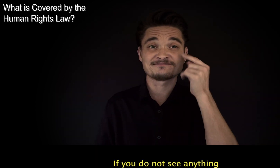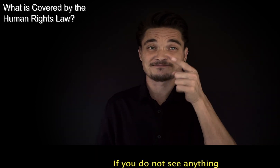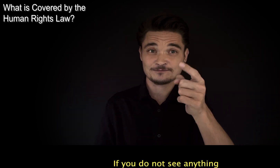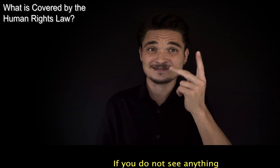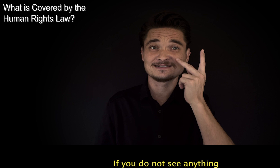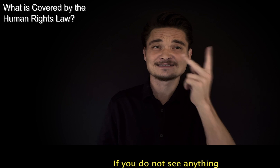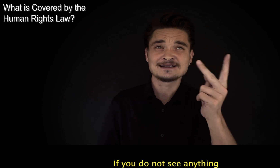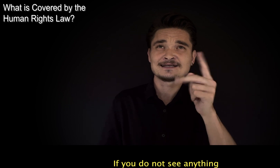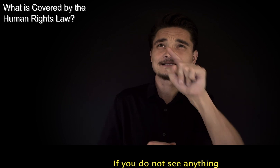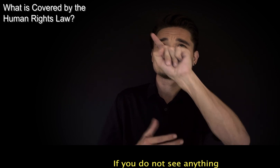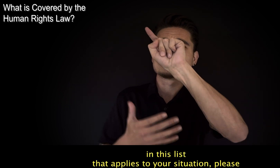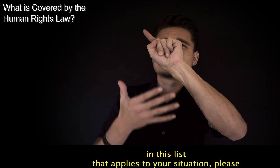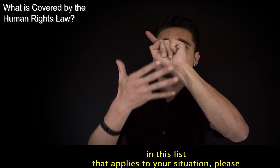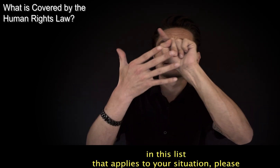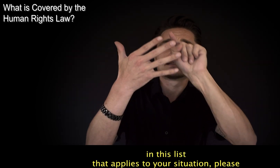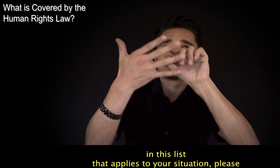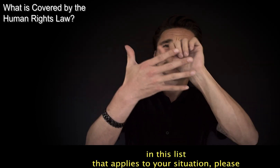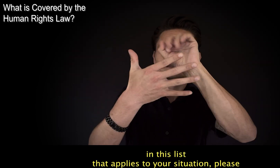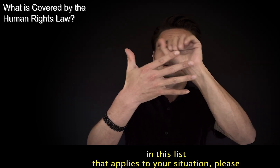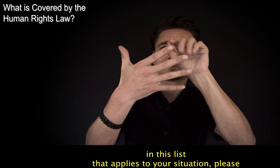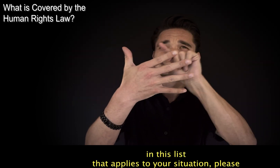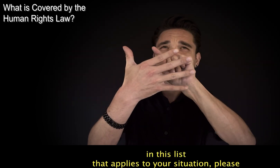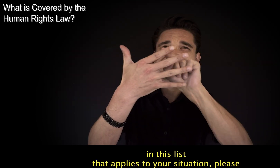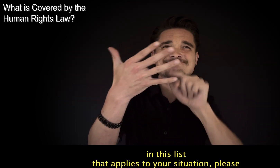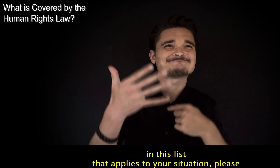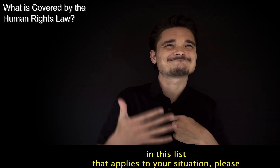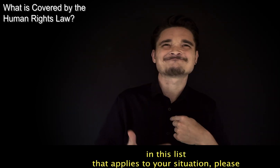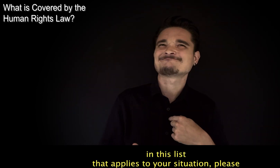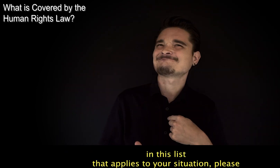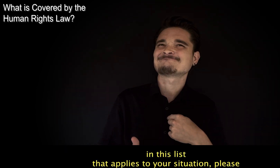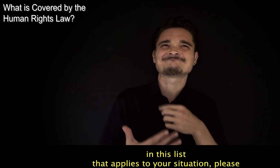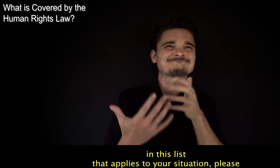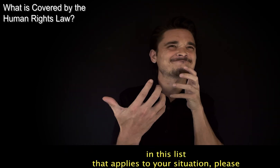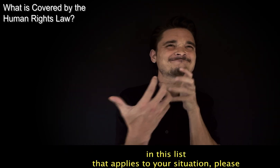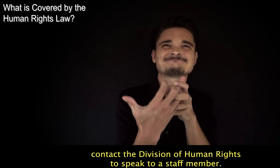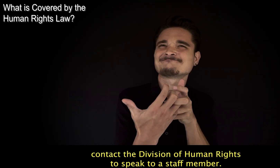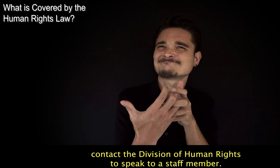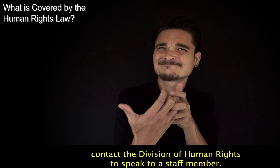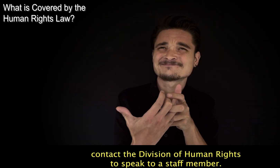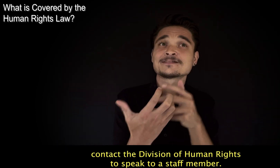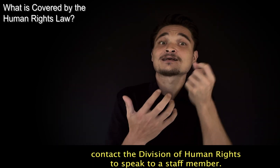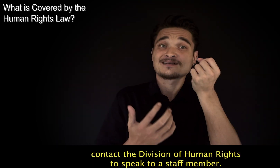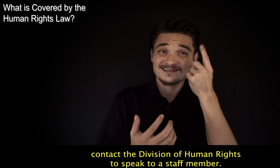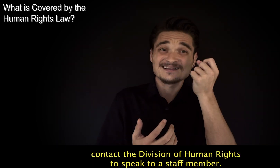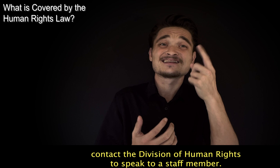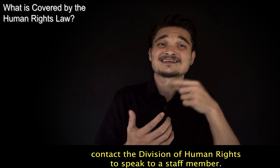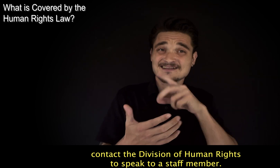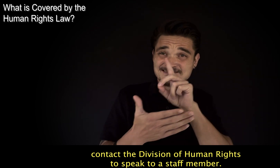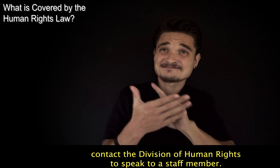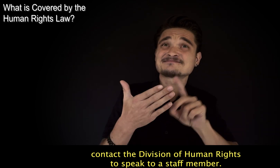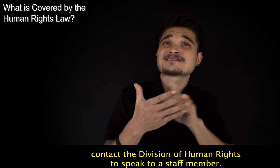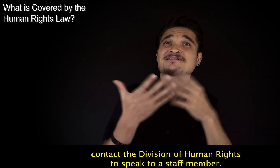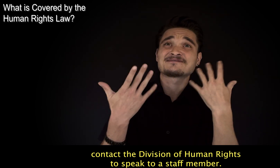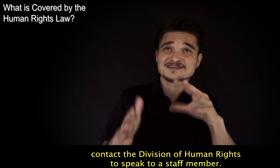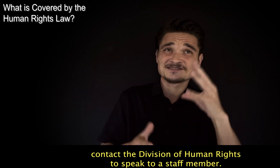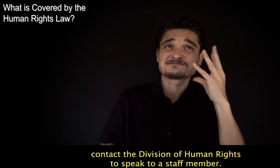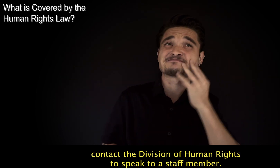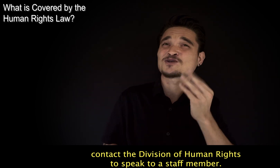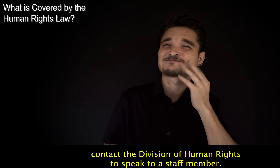If you do not see anything in this list that applies to your situation, please contact the Division of Human Rights to speak to a staff member.